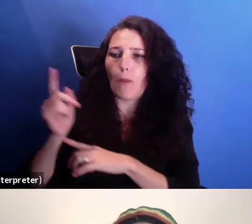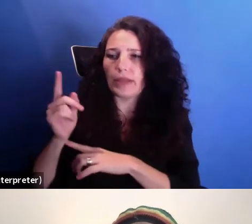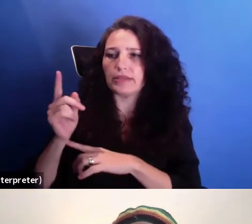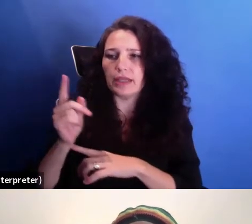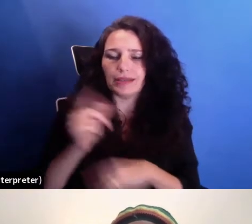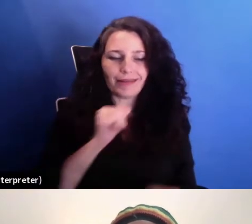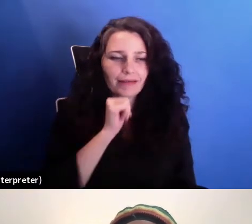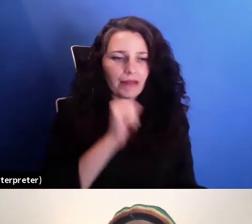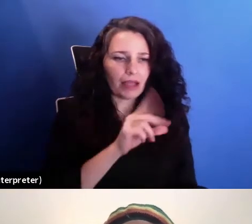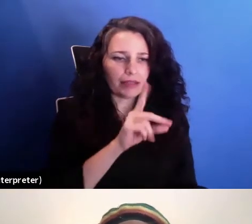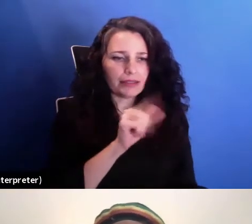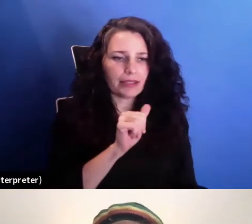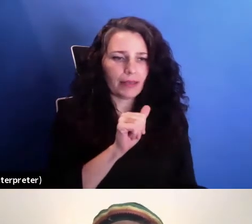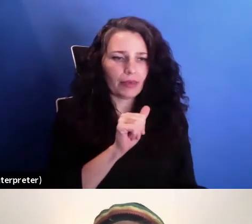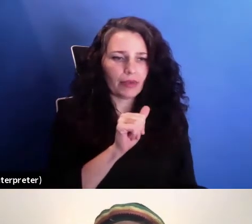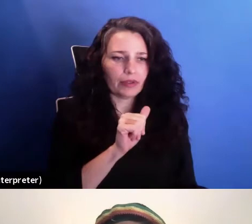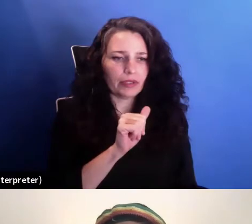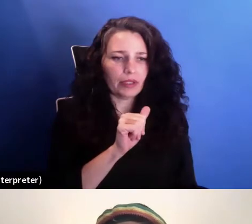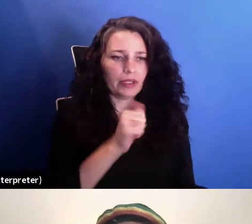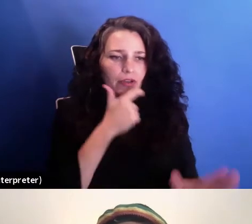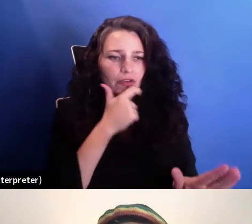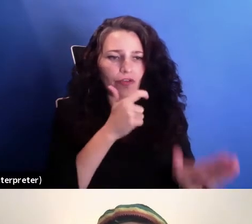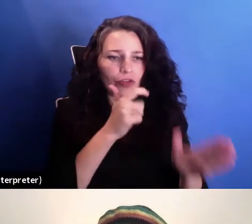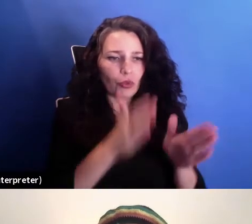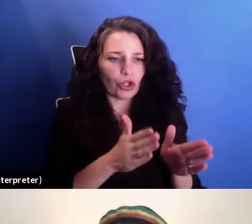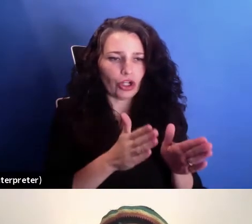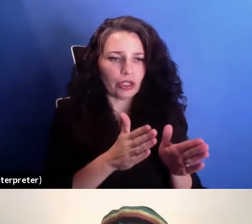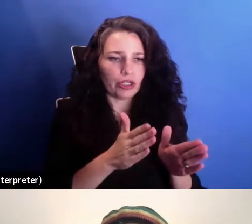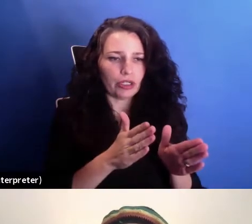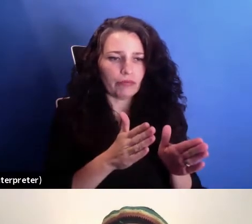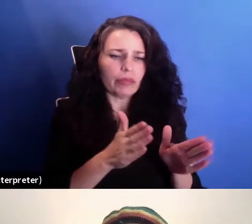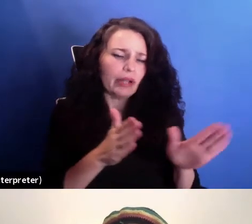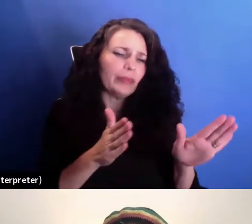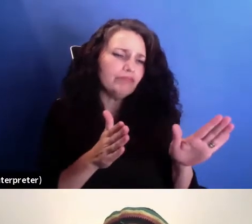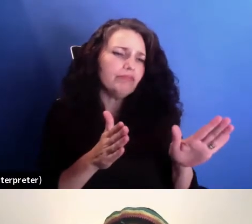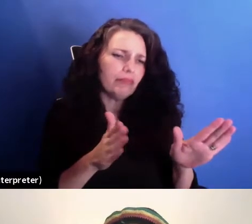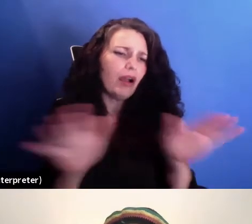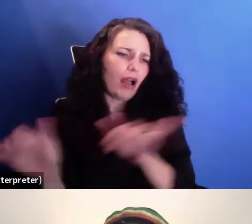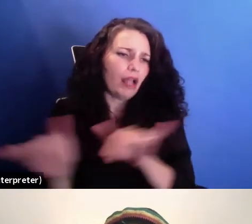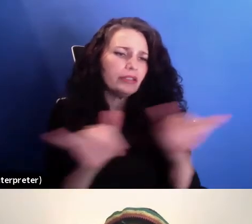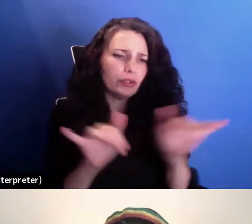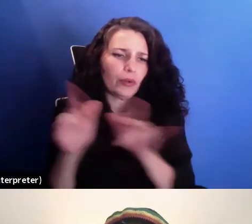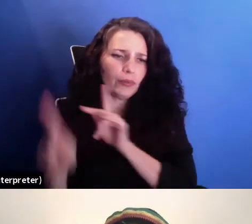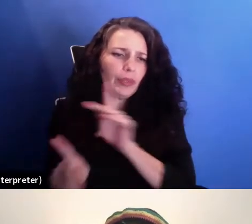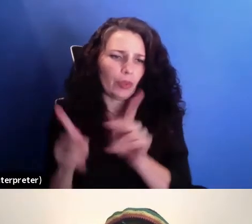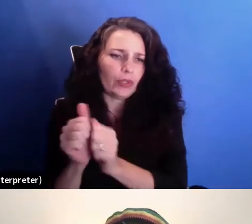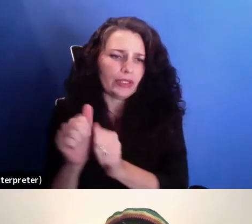And to some extent, people with disabilities too because, there's definitely like issues